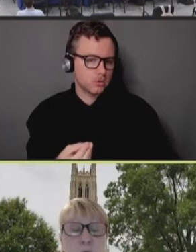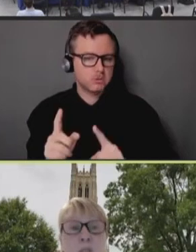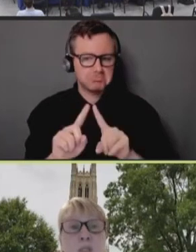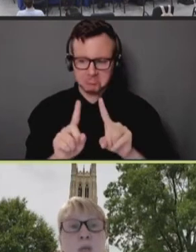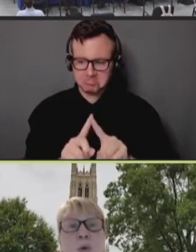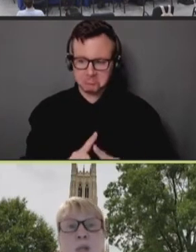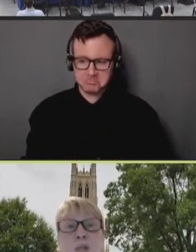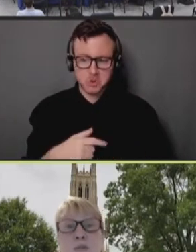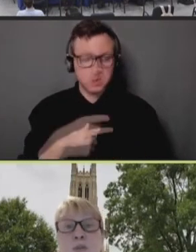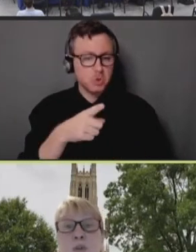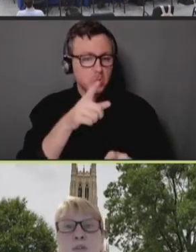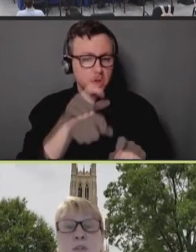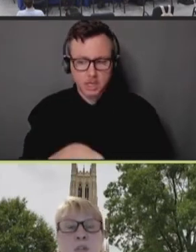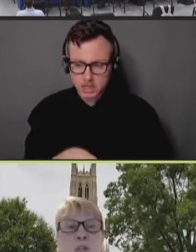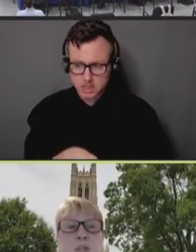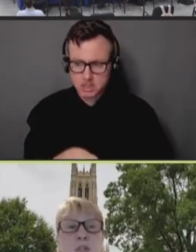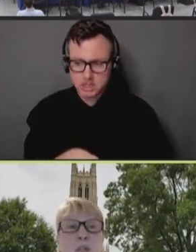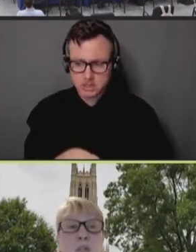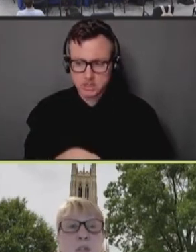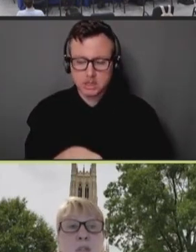You can see quite a few references.